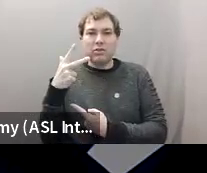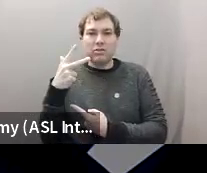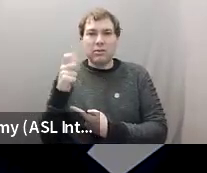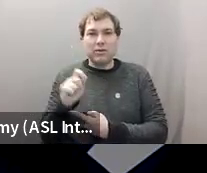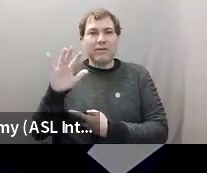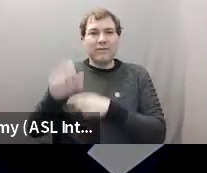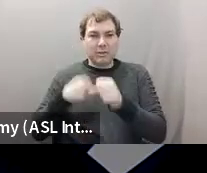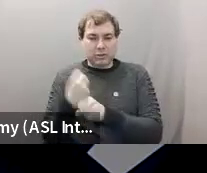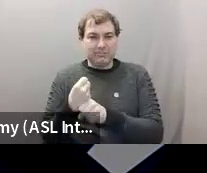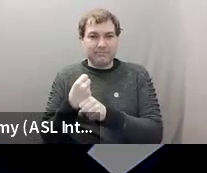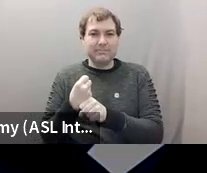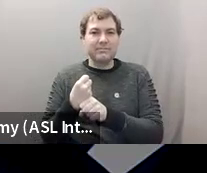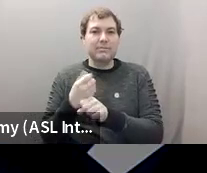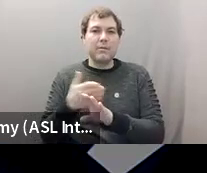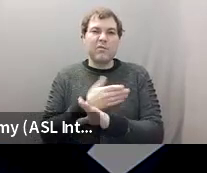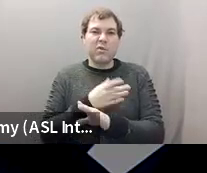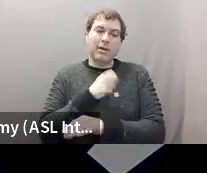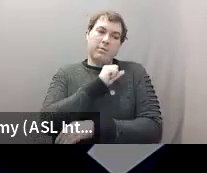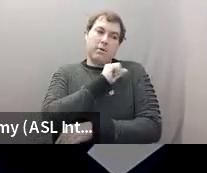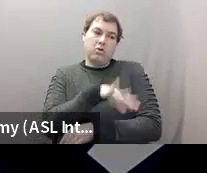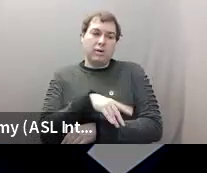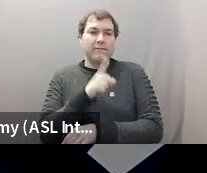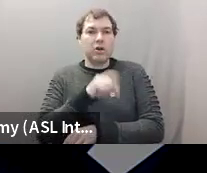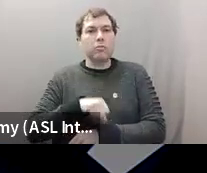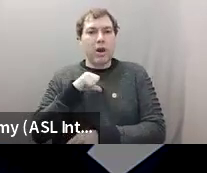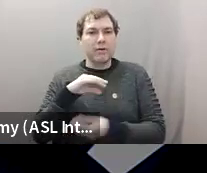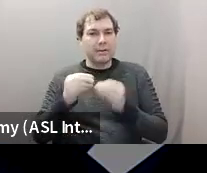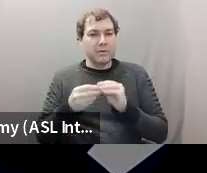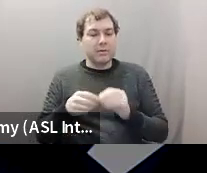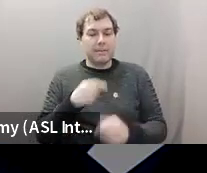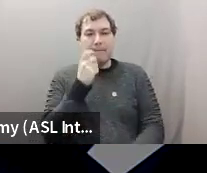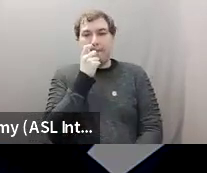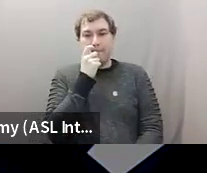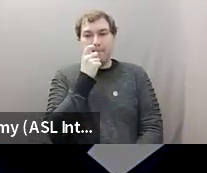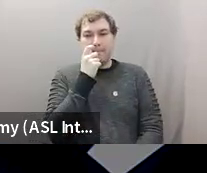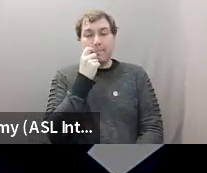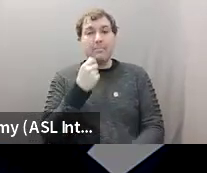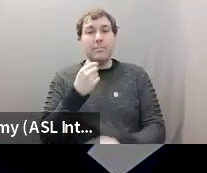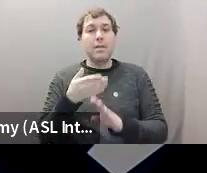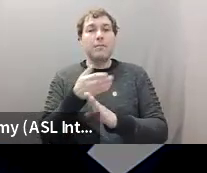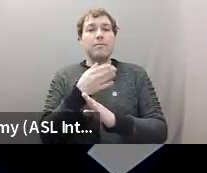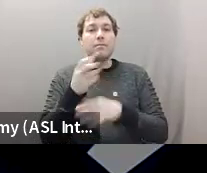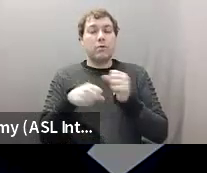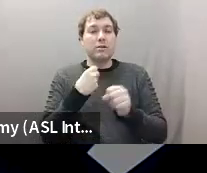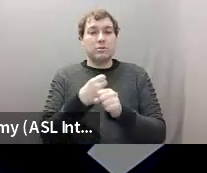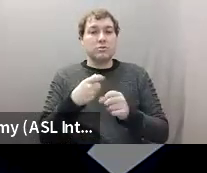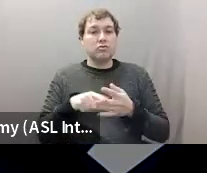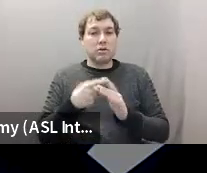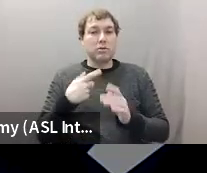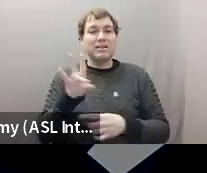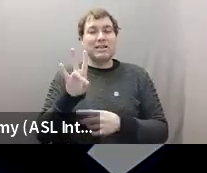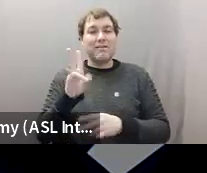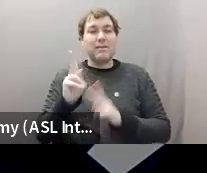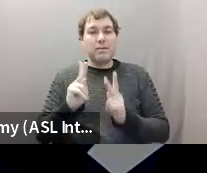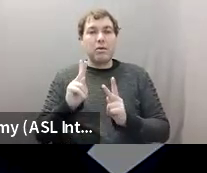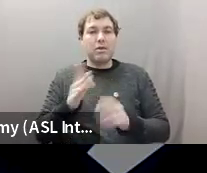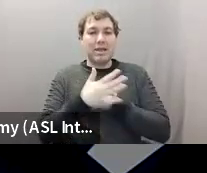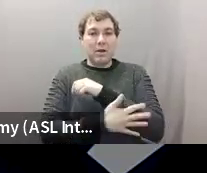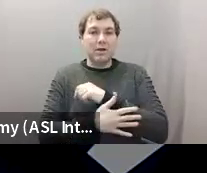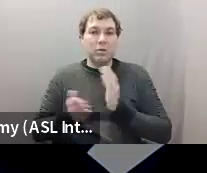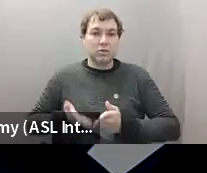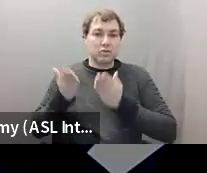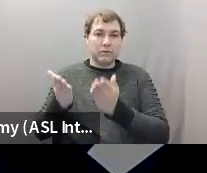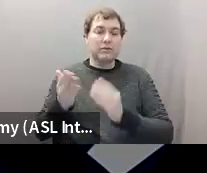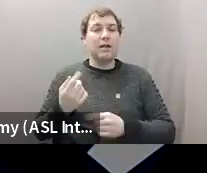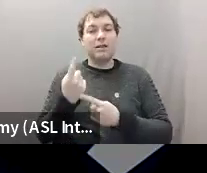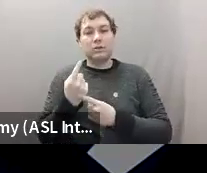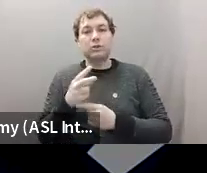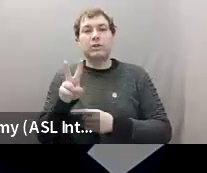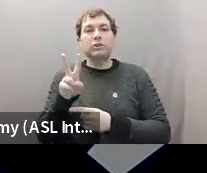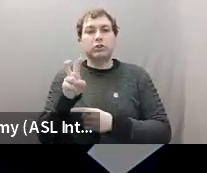Jen Hawkinson: before. I I'm gonna throw this out there because I'm super proud of these numbers. The the year before I started, 7 people in our county were served, and last year it was 203.